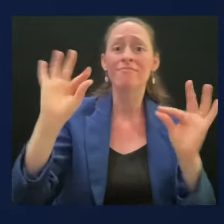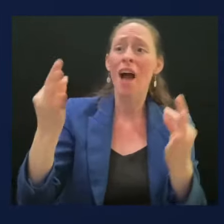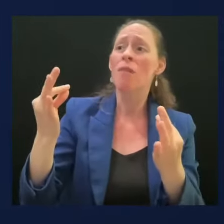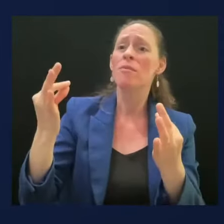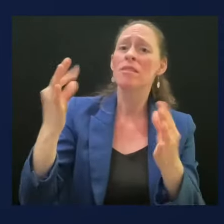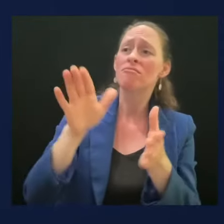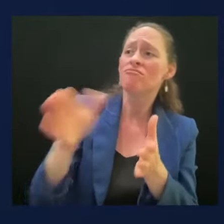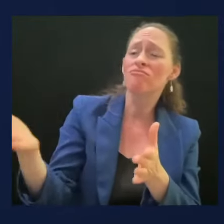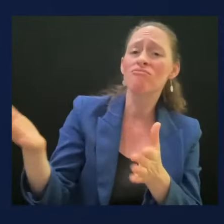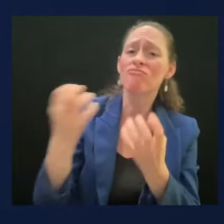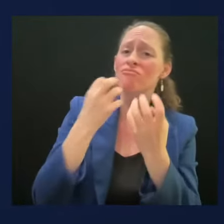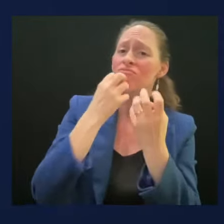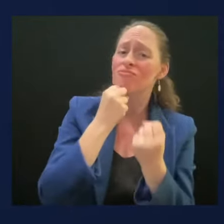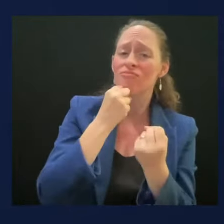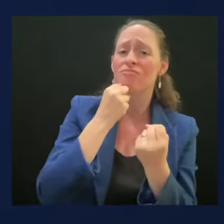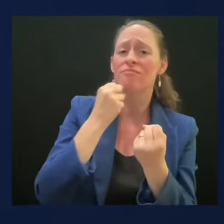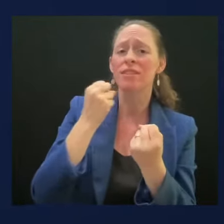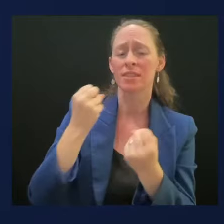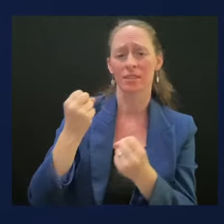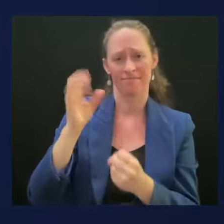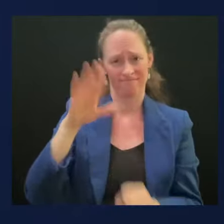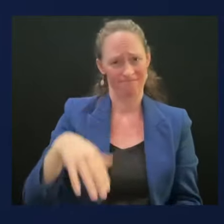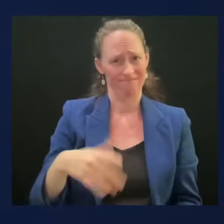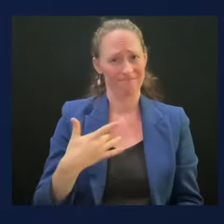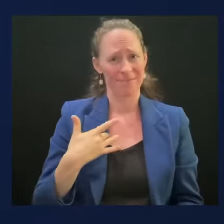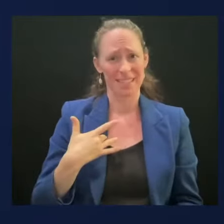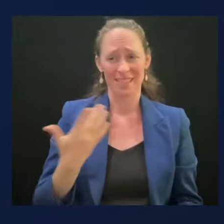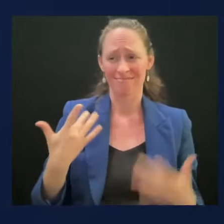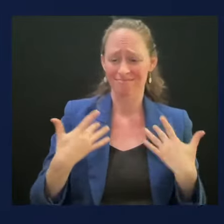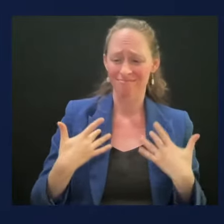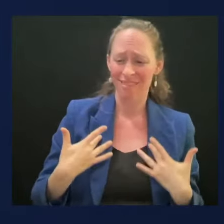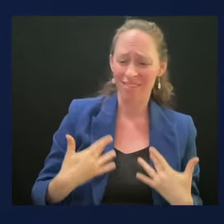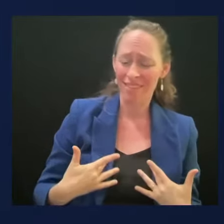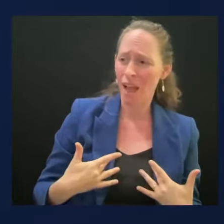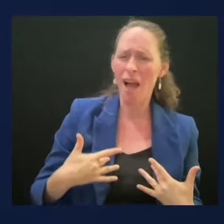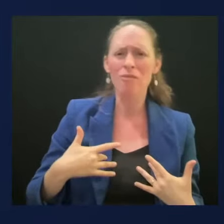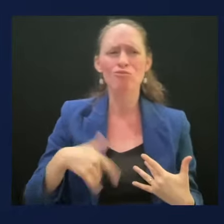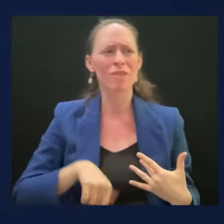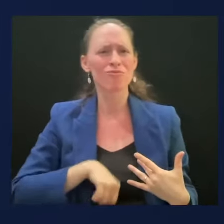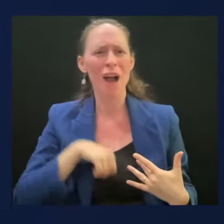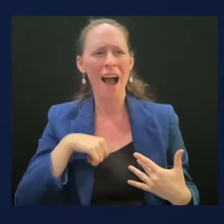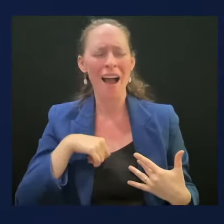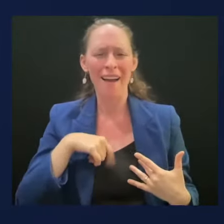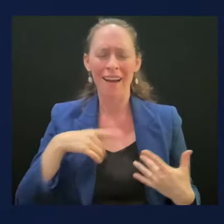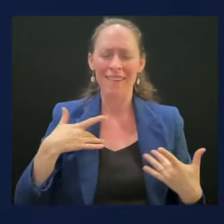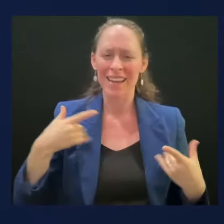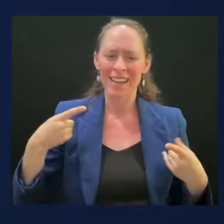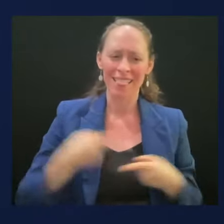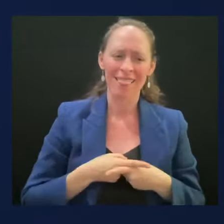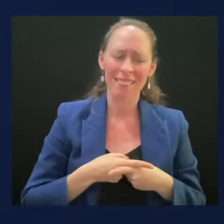And on behalf of the Department of Defense, please accept our country's deepest gratitude for all,